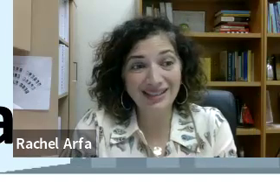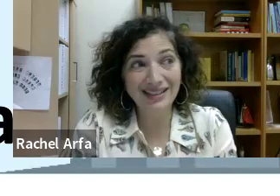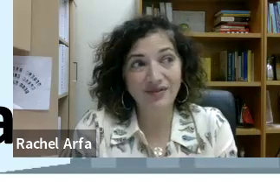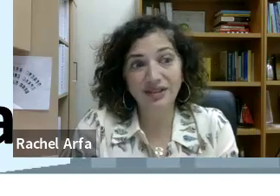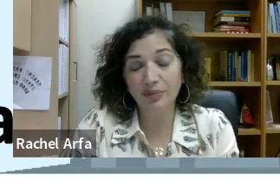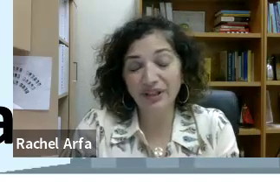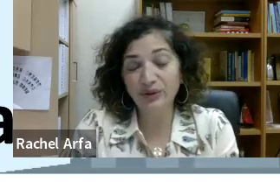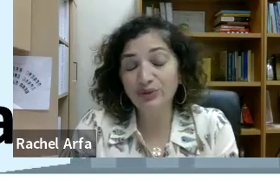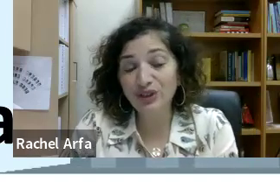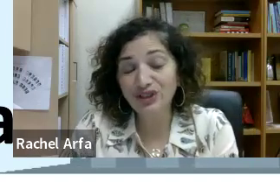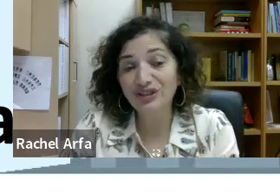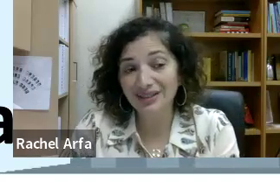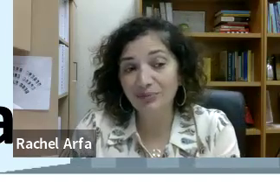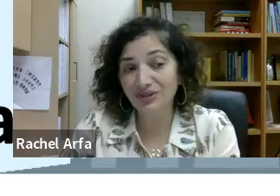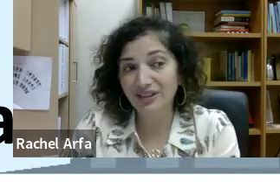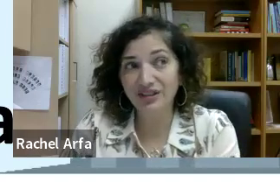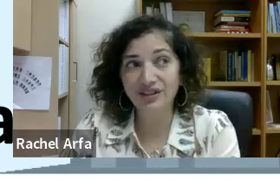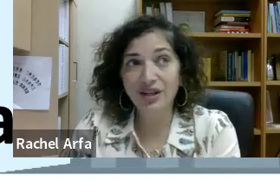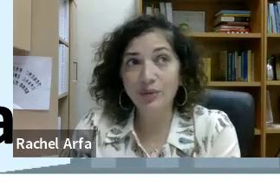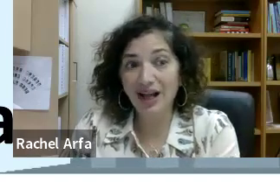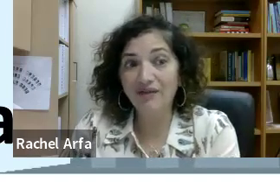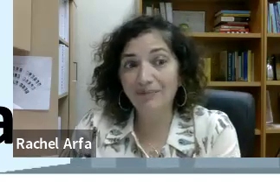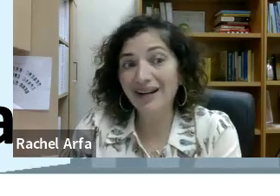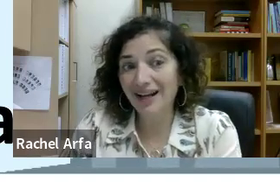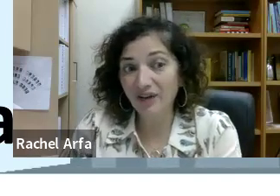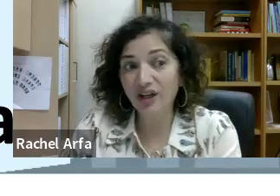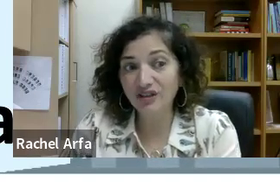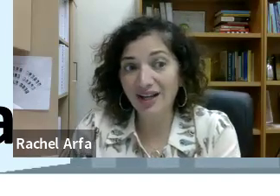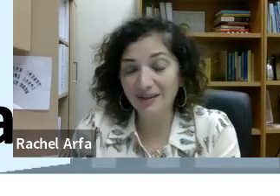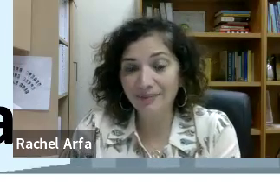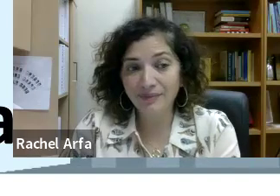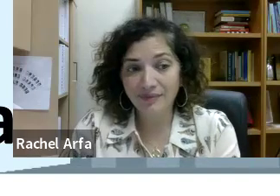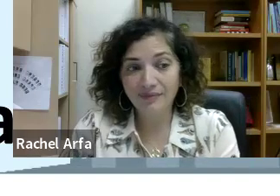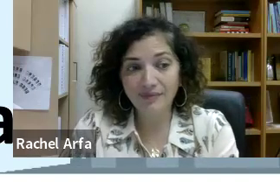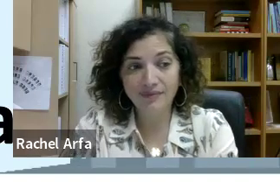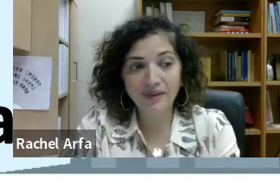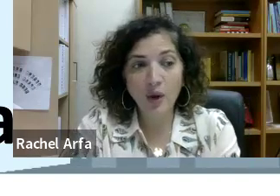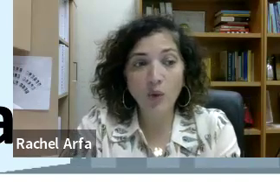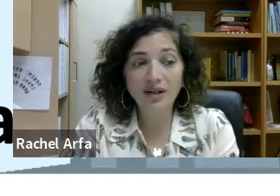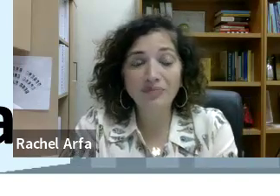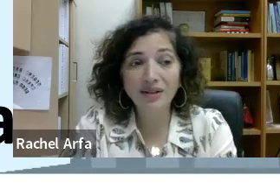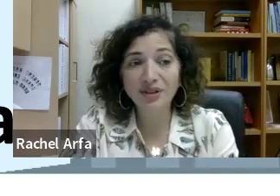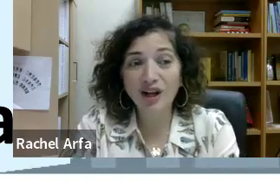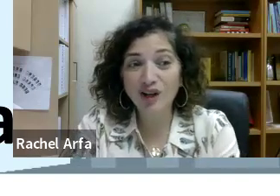noisy, even somebody who's a good lip reader have might have a hard time. Some people are